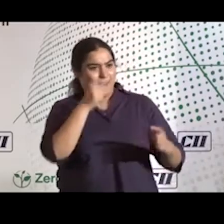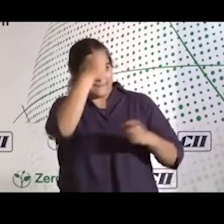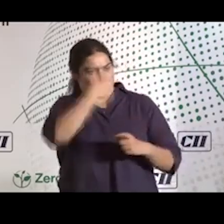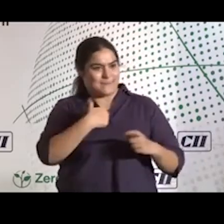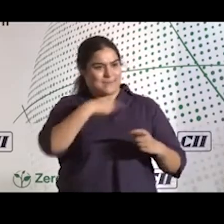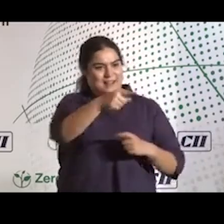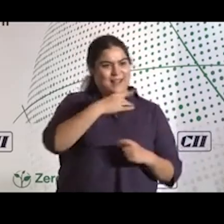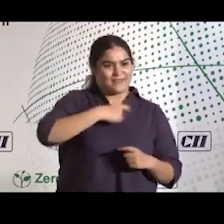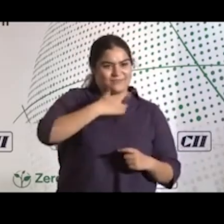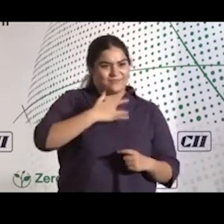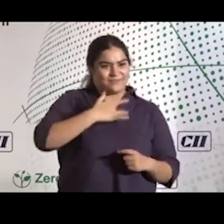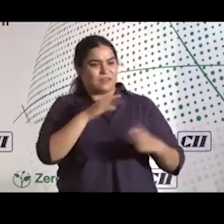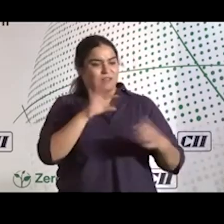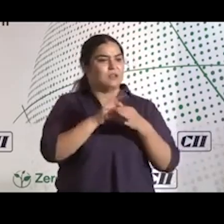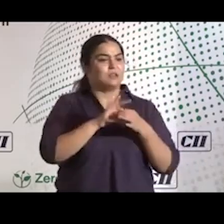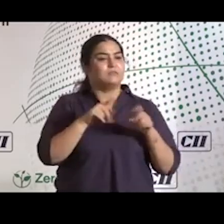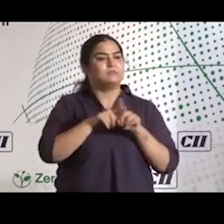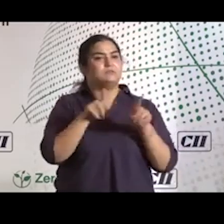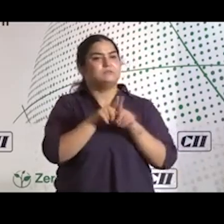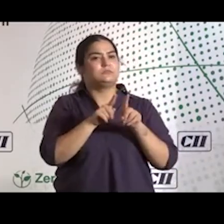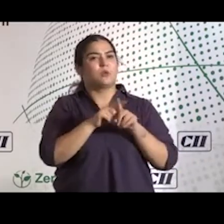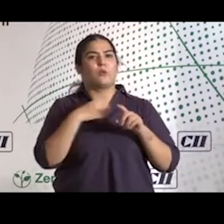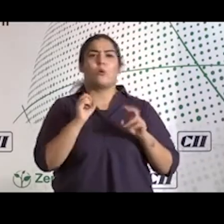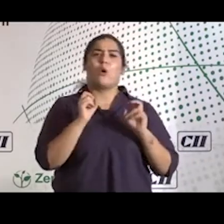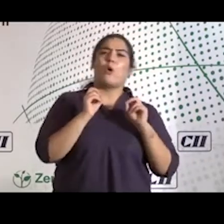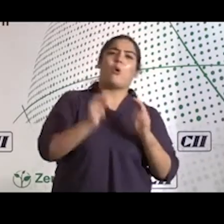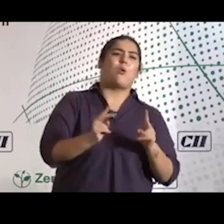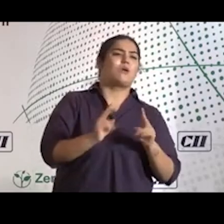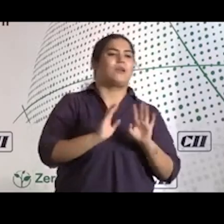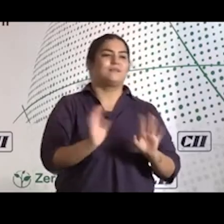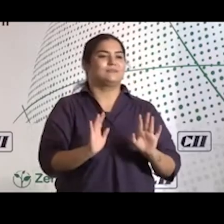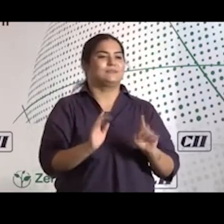and saying that it is no more okay to just selling a product.